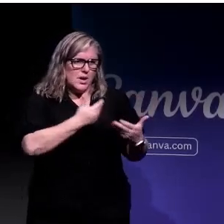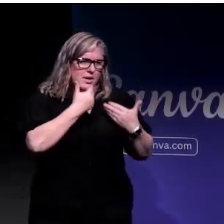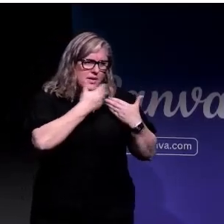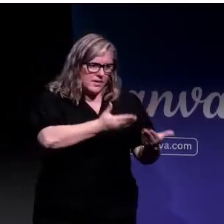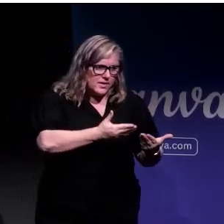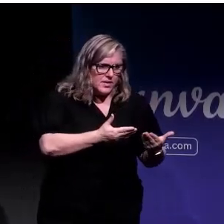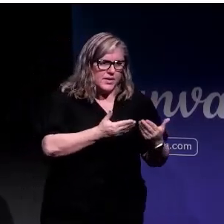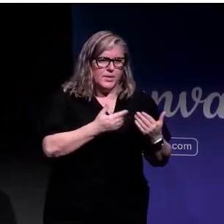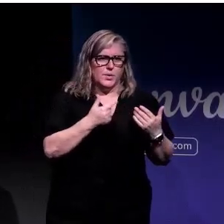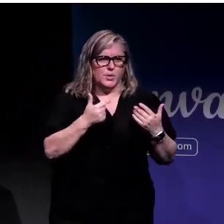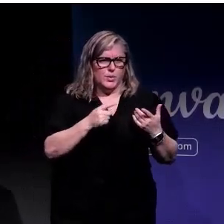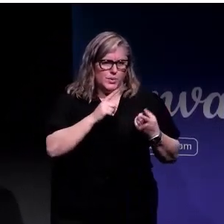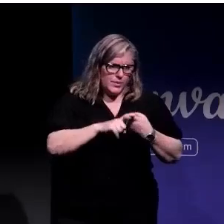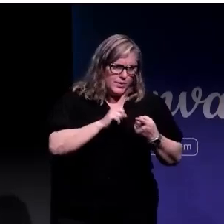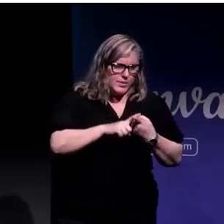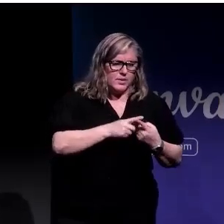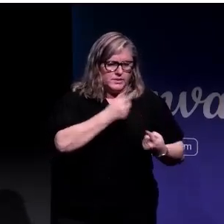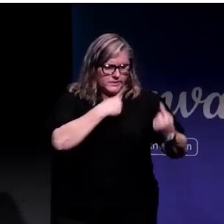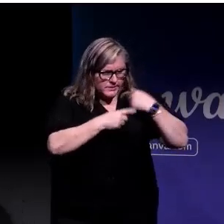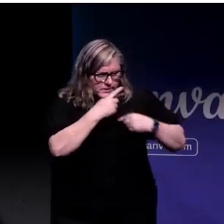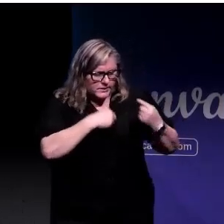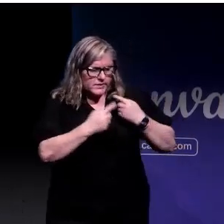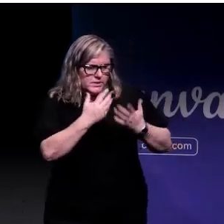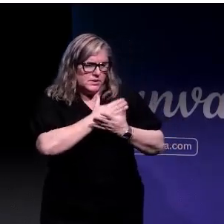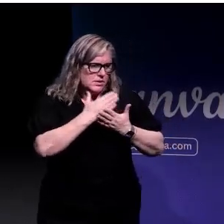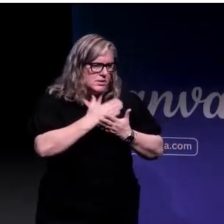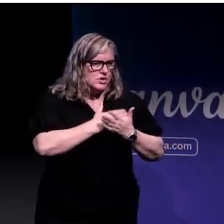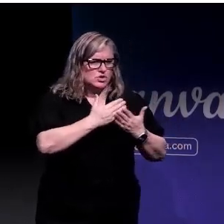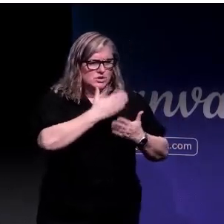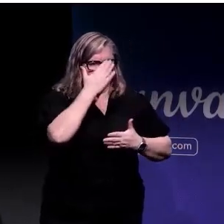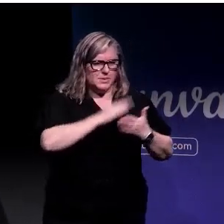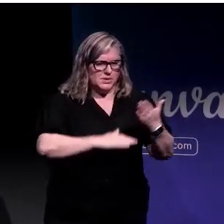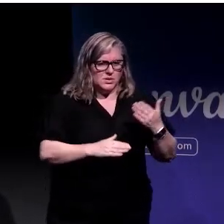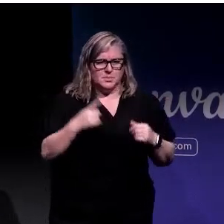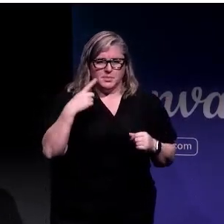us and talk to us and share their experiences because without them